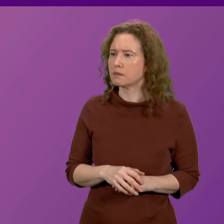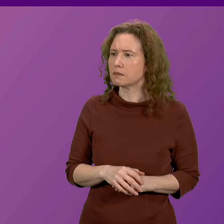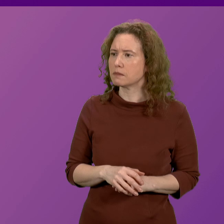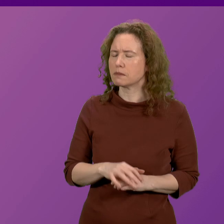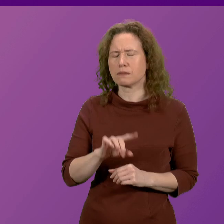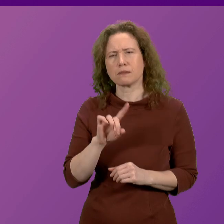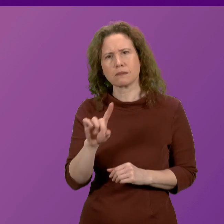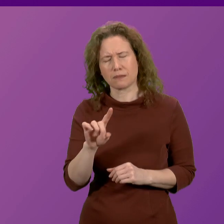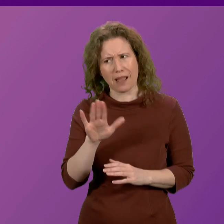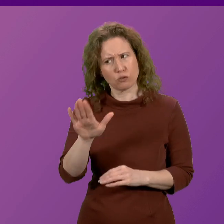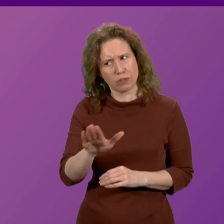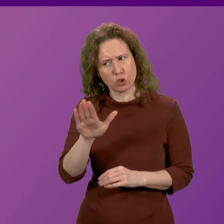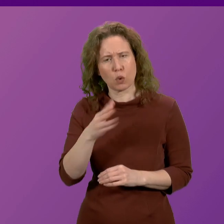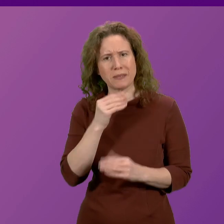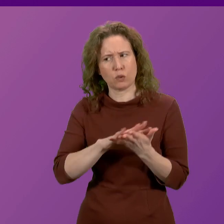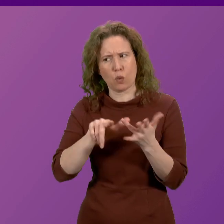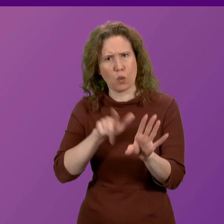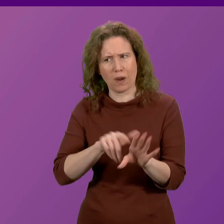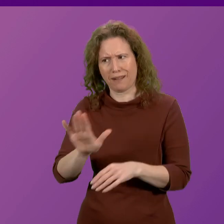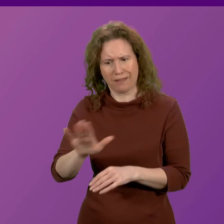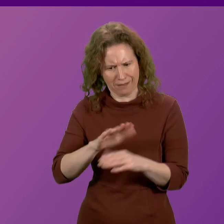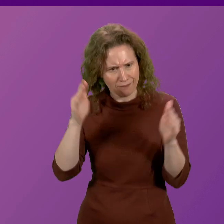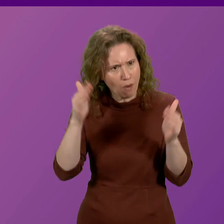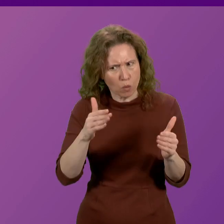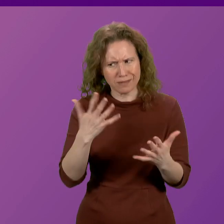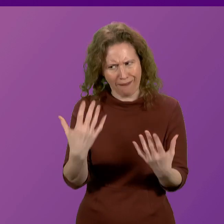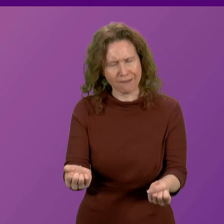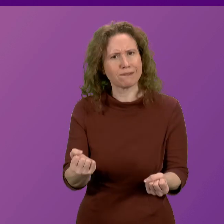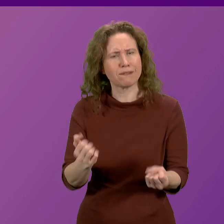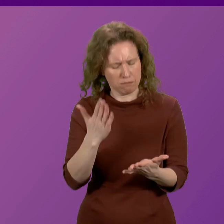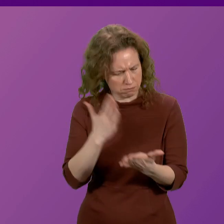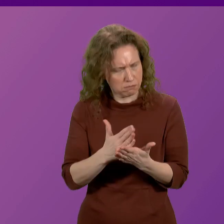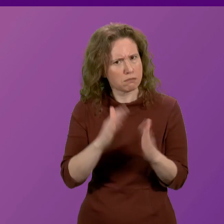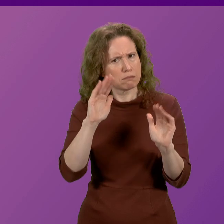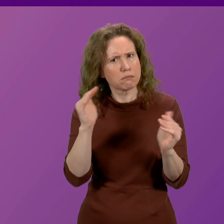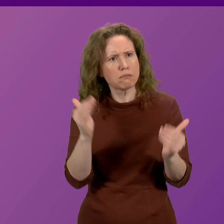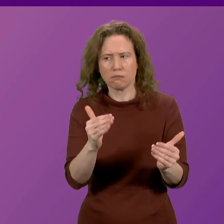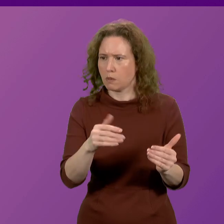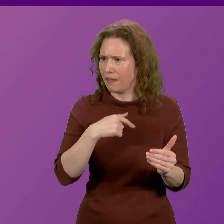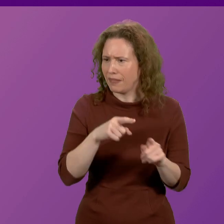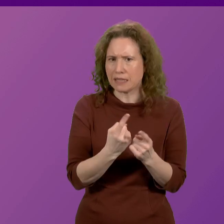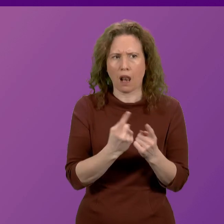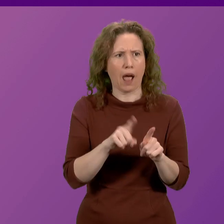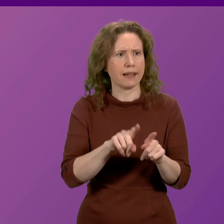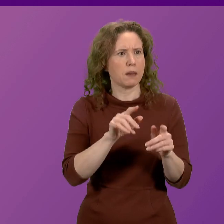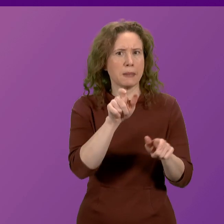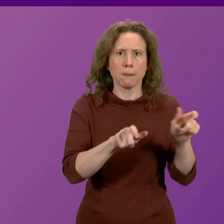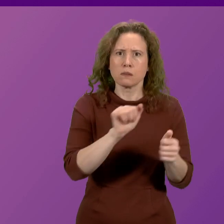I assure Mr Hoy that there is no lack of focus in my Government on addressing the challenges around delayed discharge and social care. The Cabinet